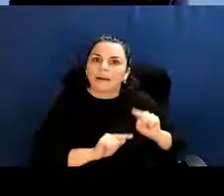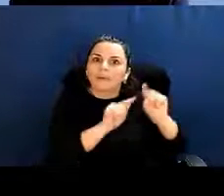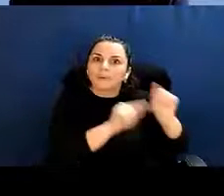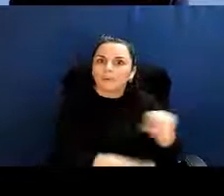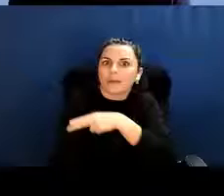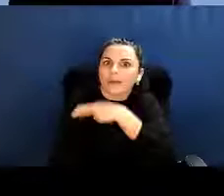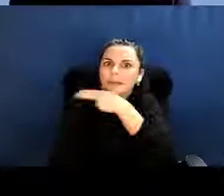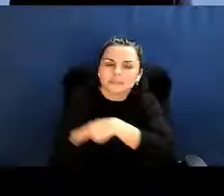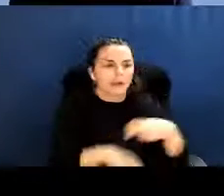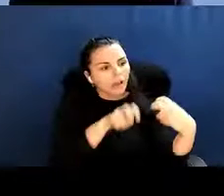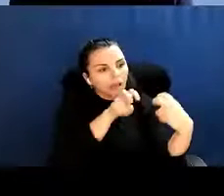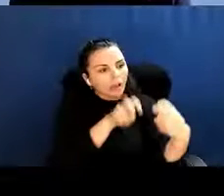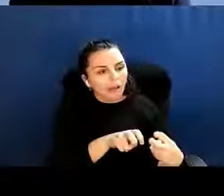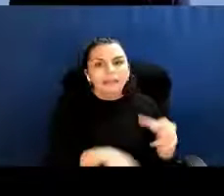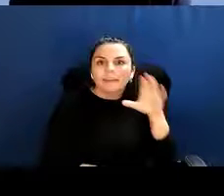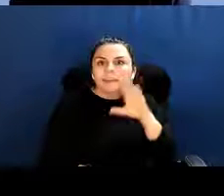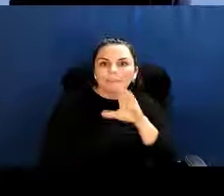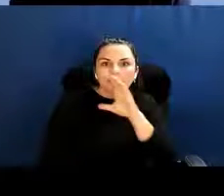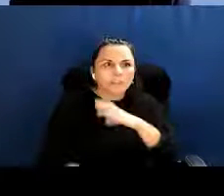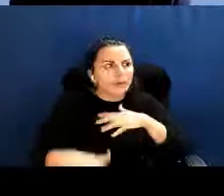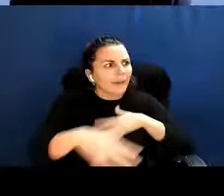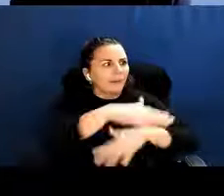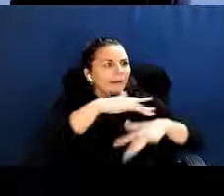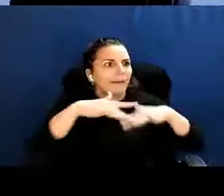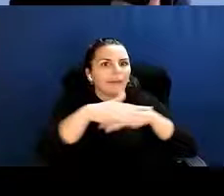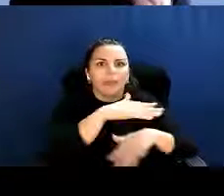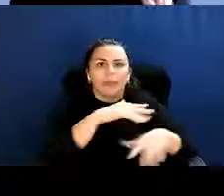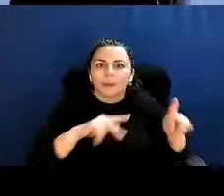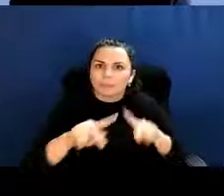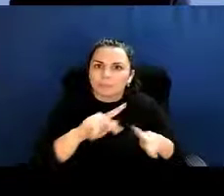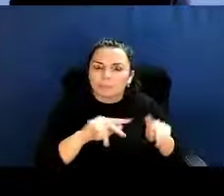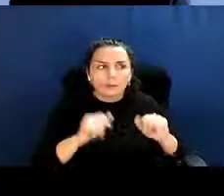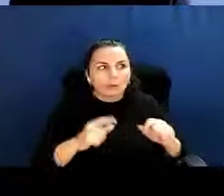or revealing her research participation maybe a factor for your consideration.